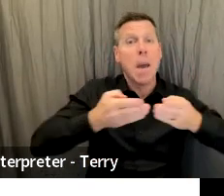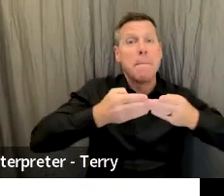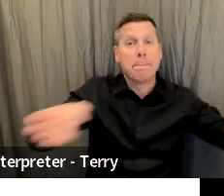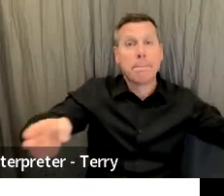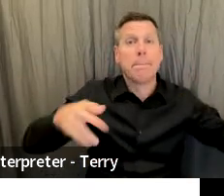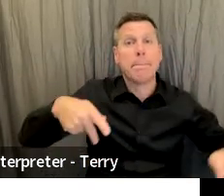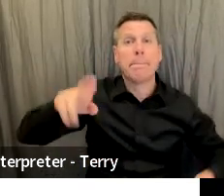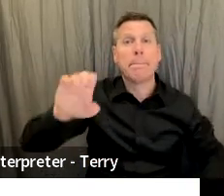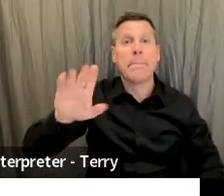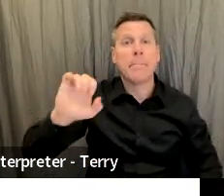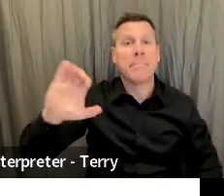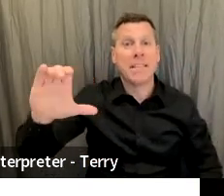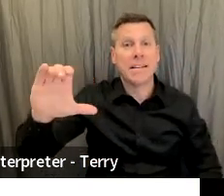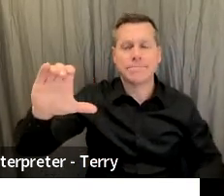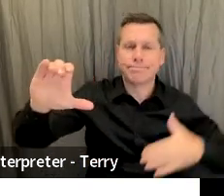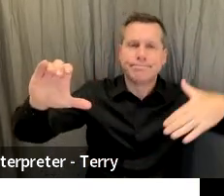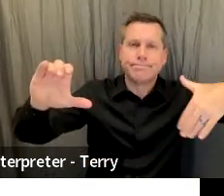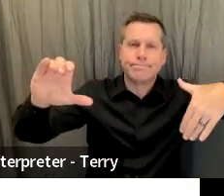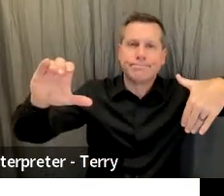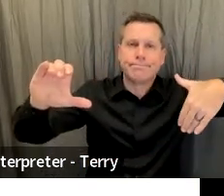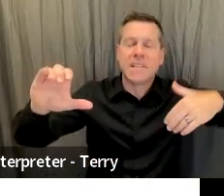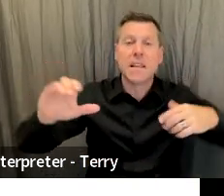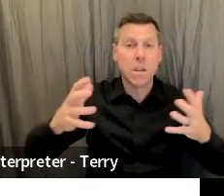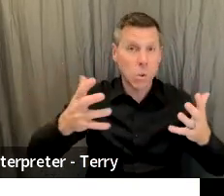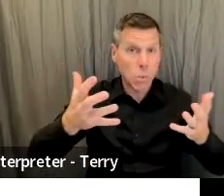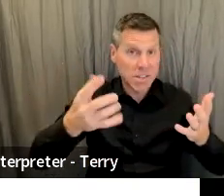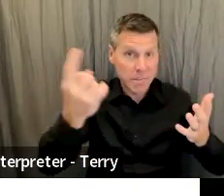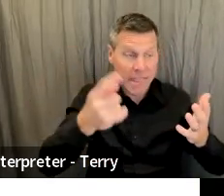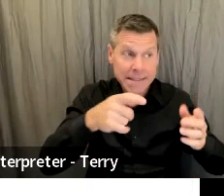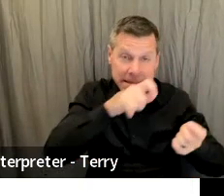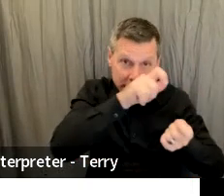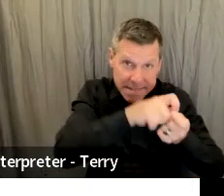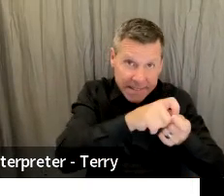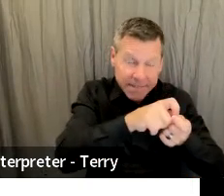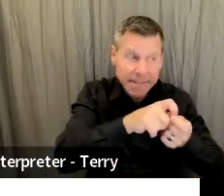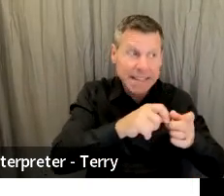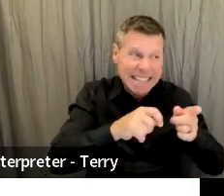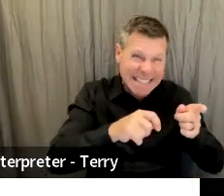So if there is something specific that you would like from the course, like if you would like to